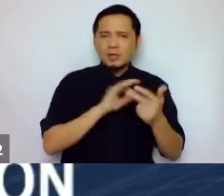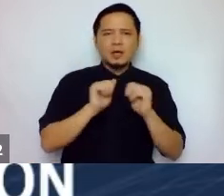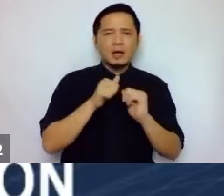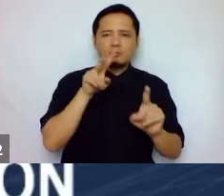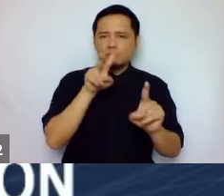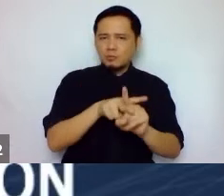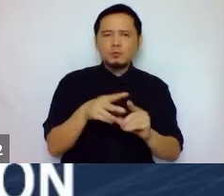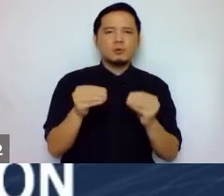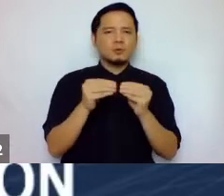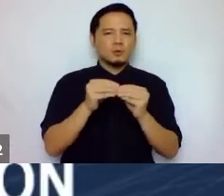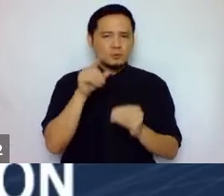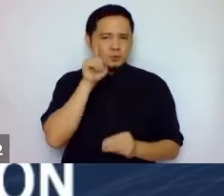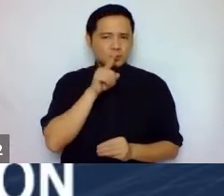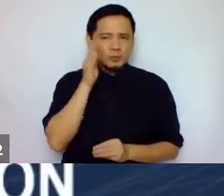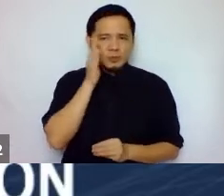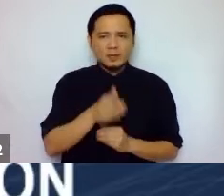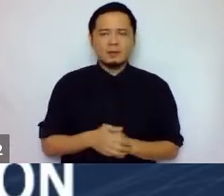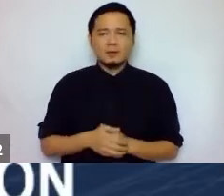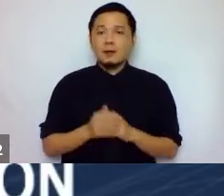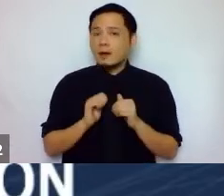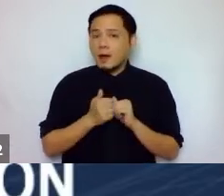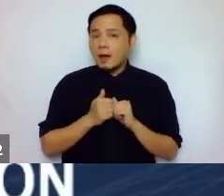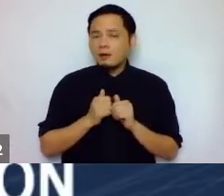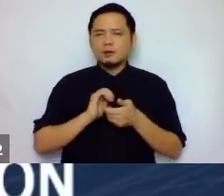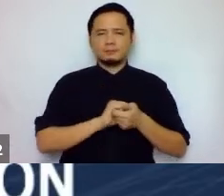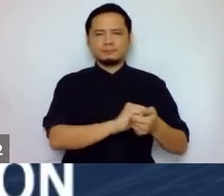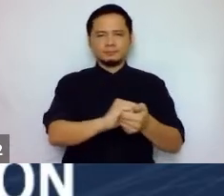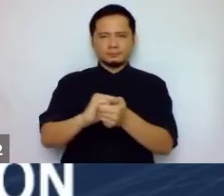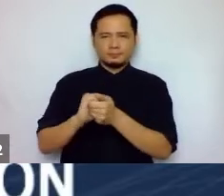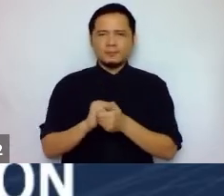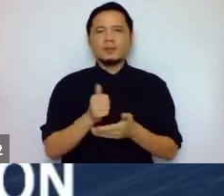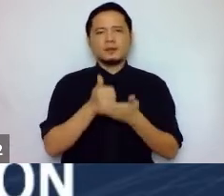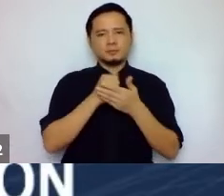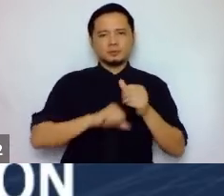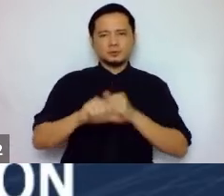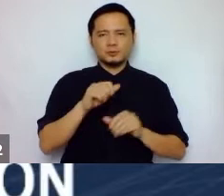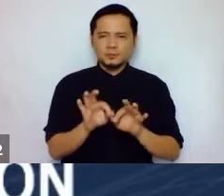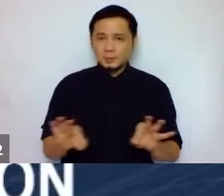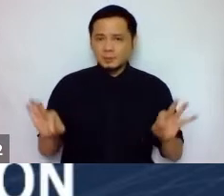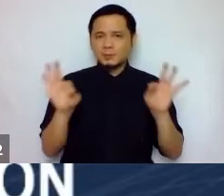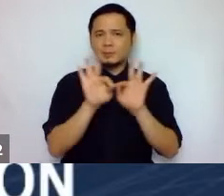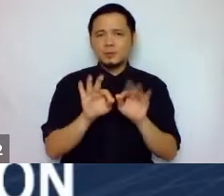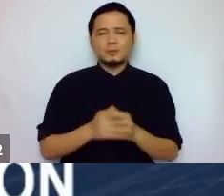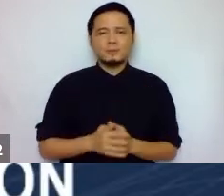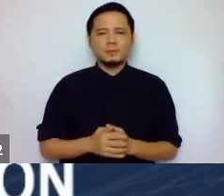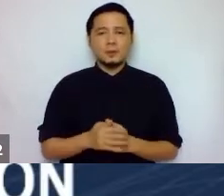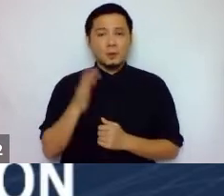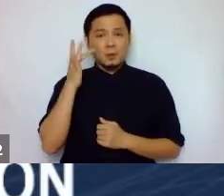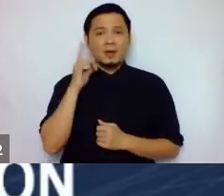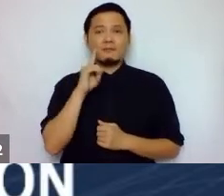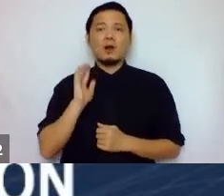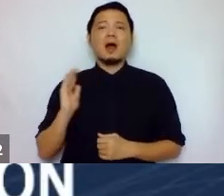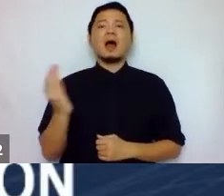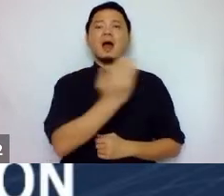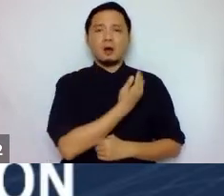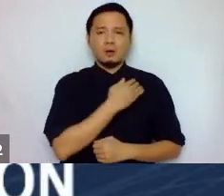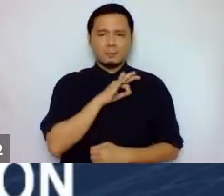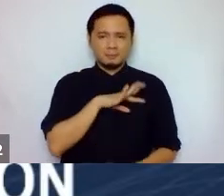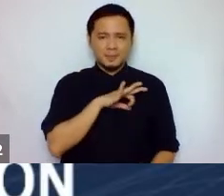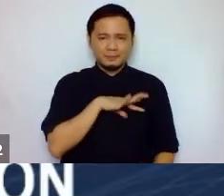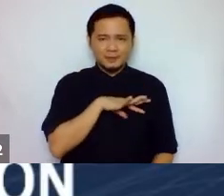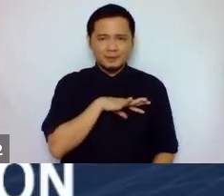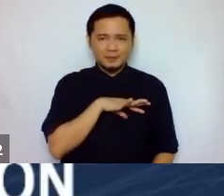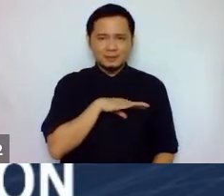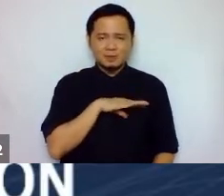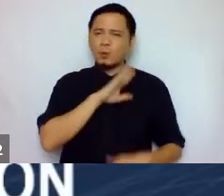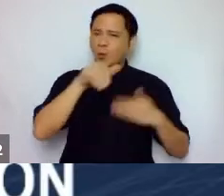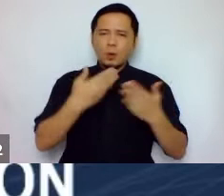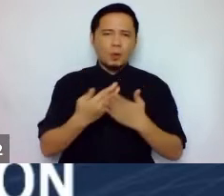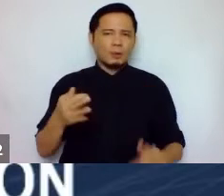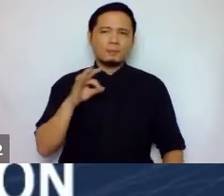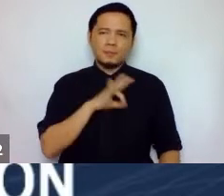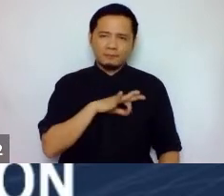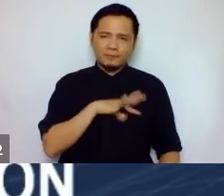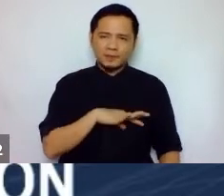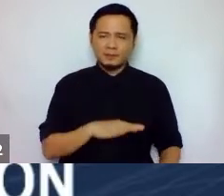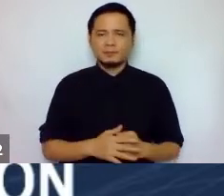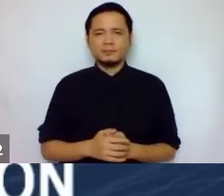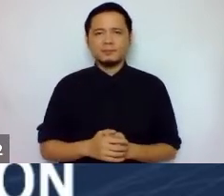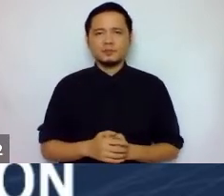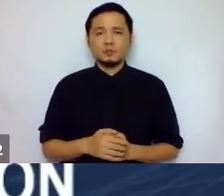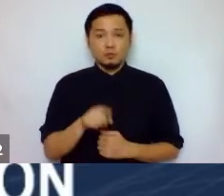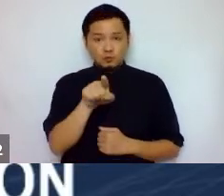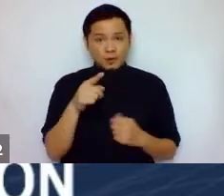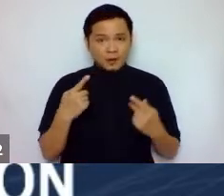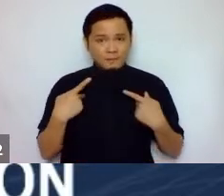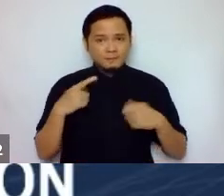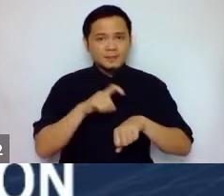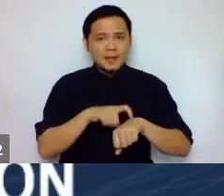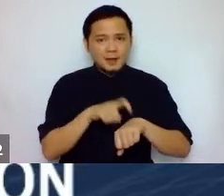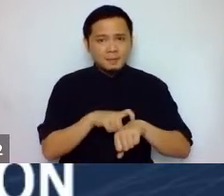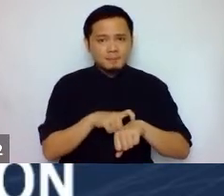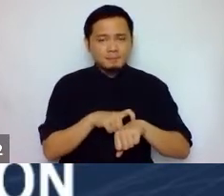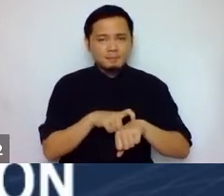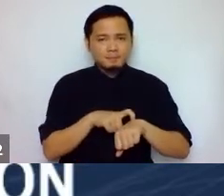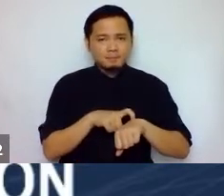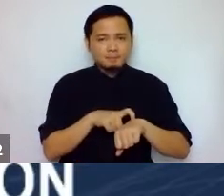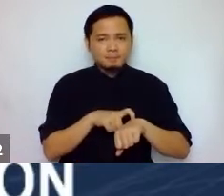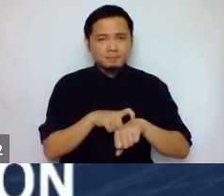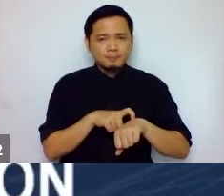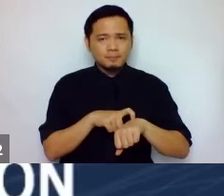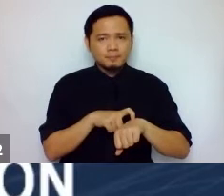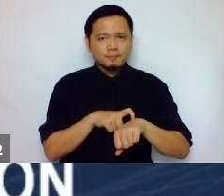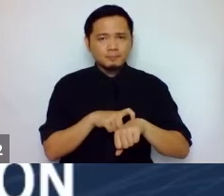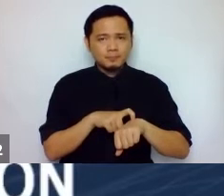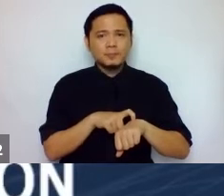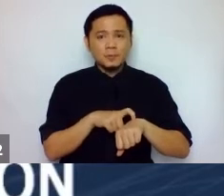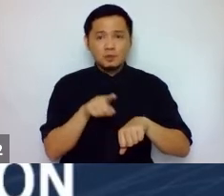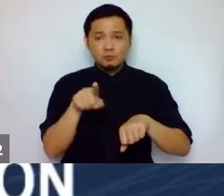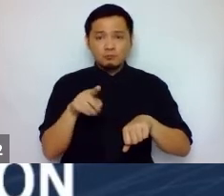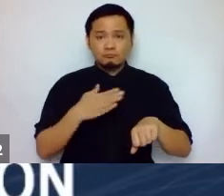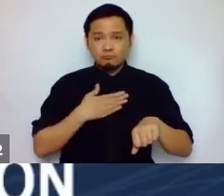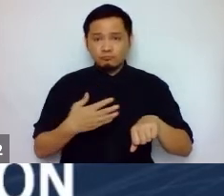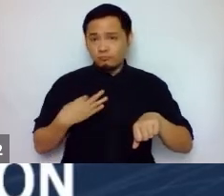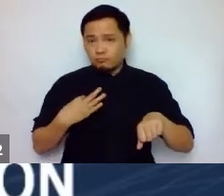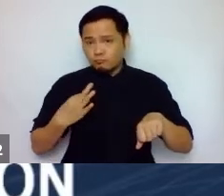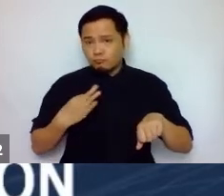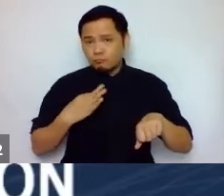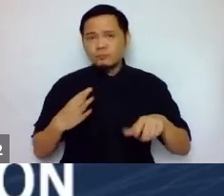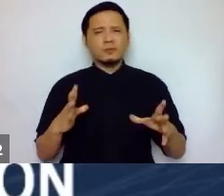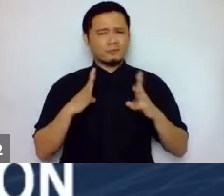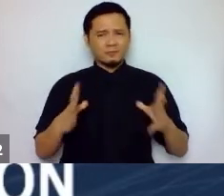As we said, we should work together because this is for all of us so if you have time, if you have spare time, you can help in the implementation of the vaccination.